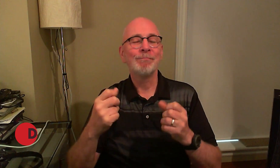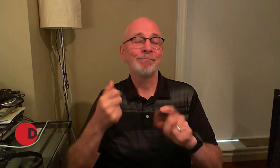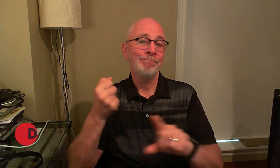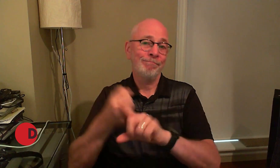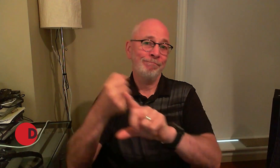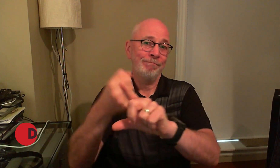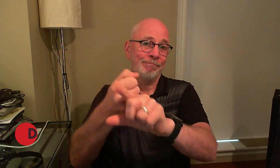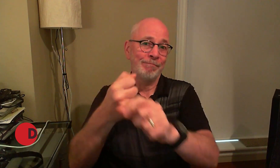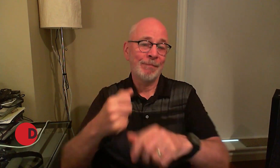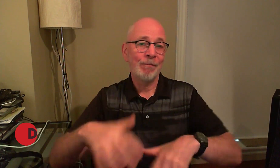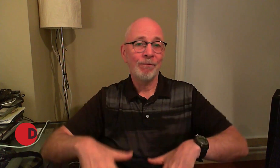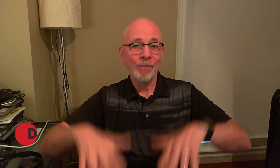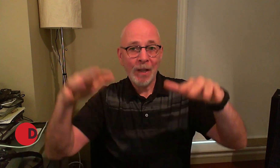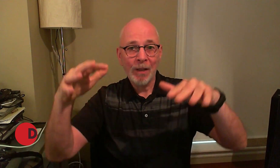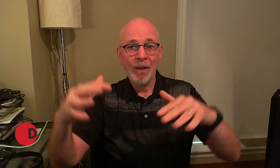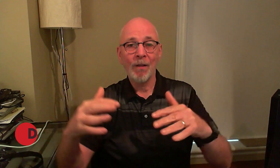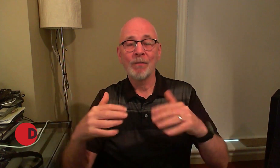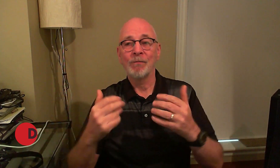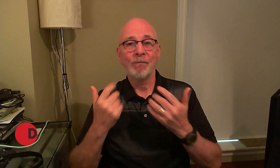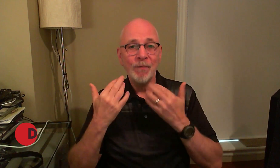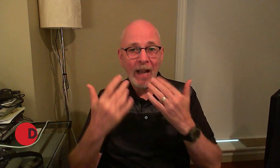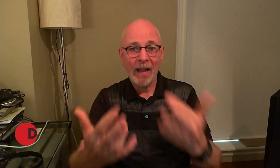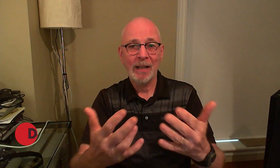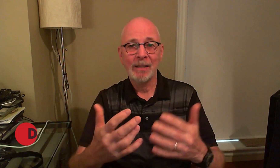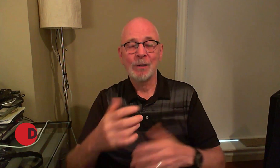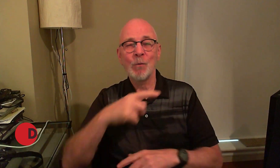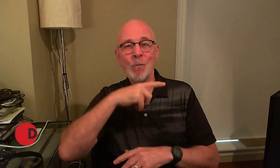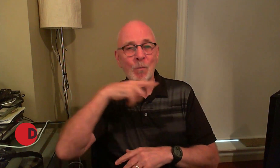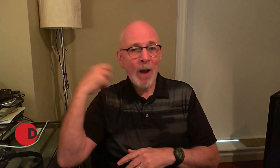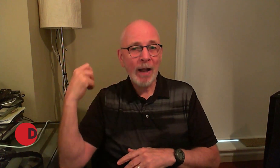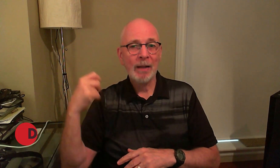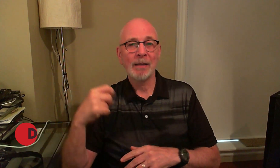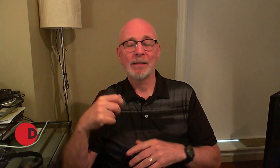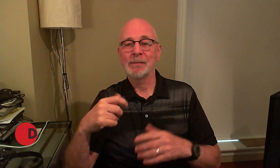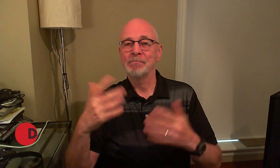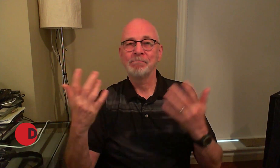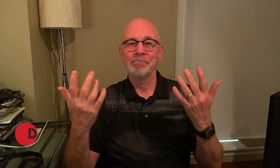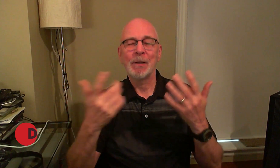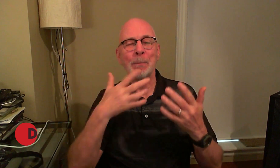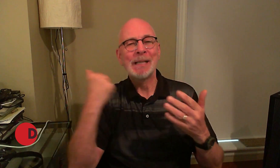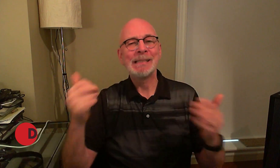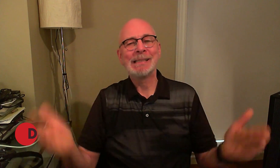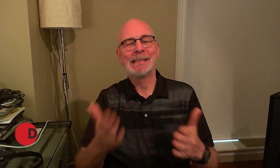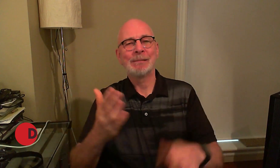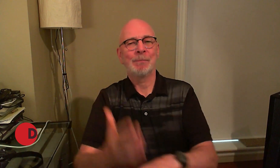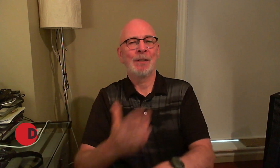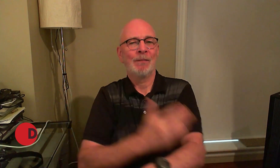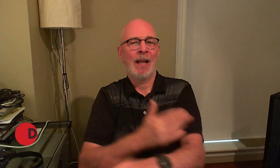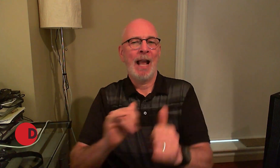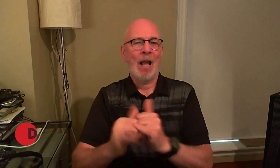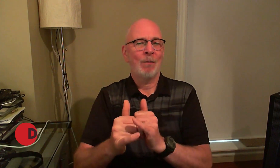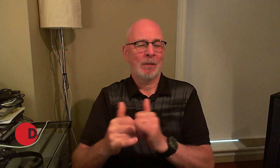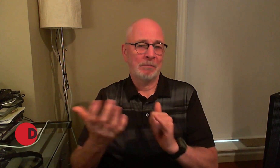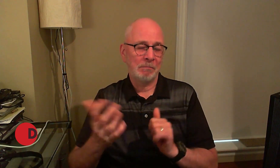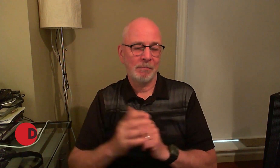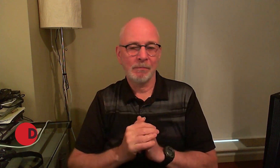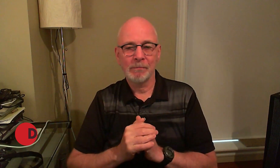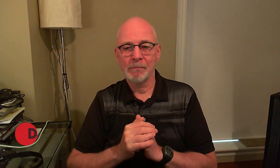environment especially now with floods, fires and dry weather. It is best that